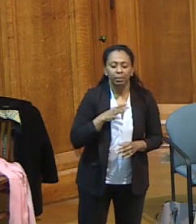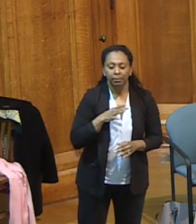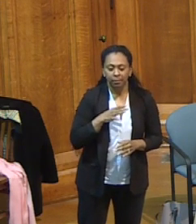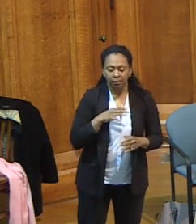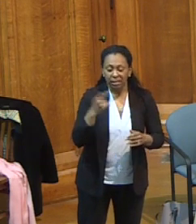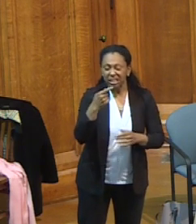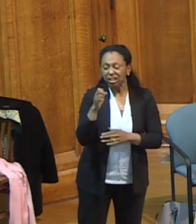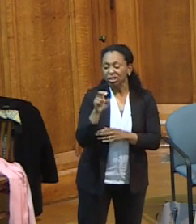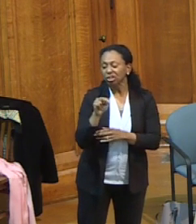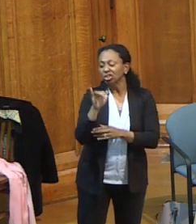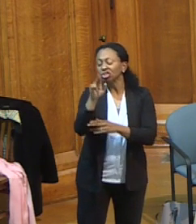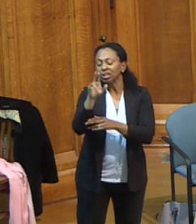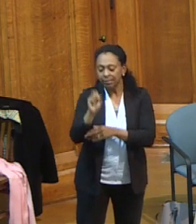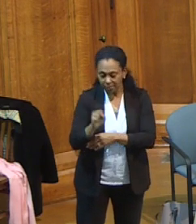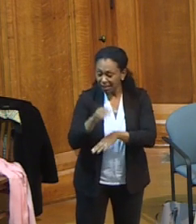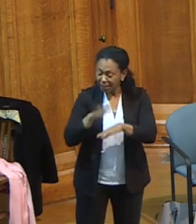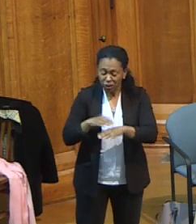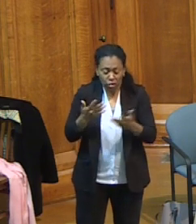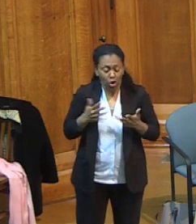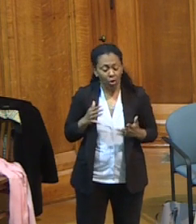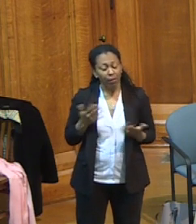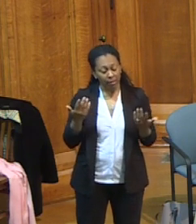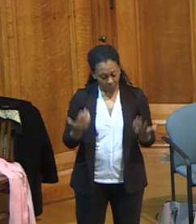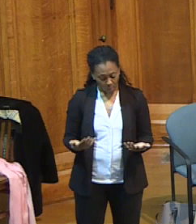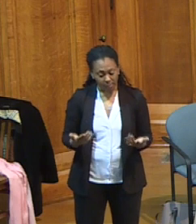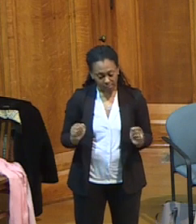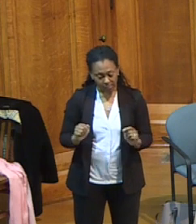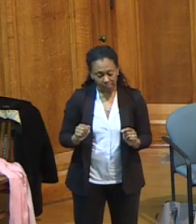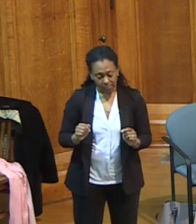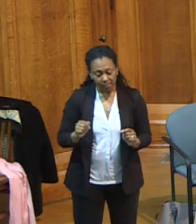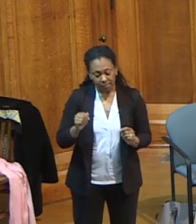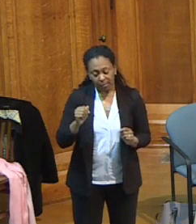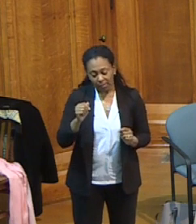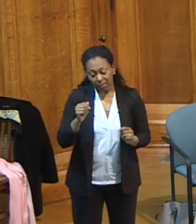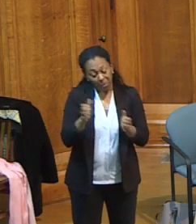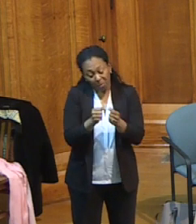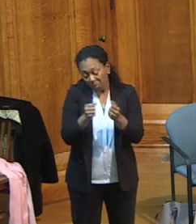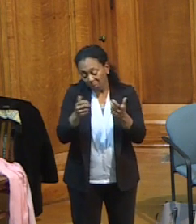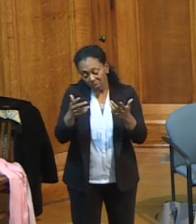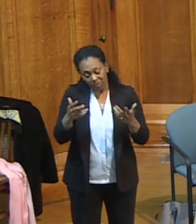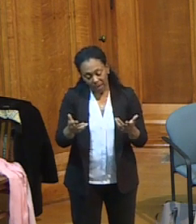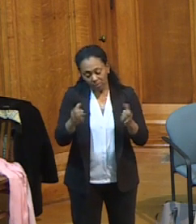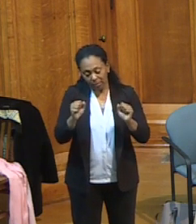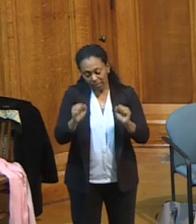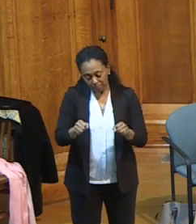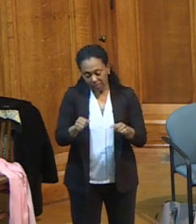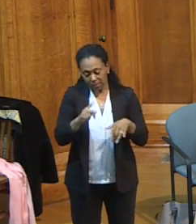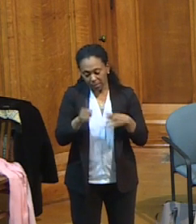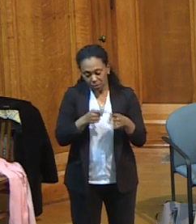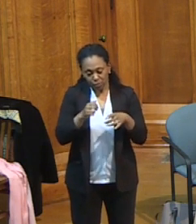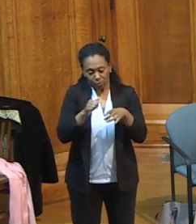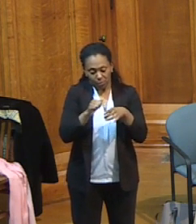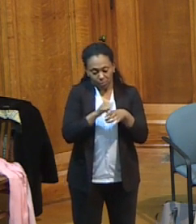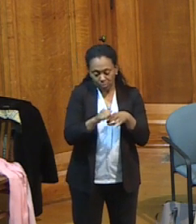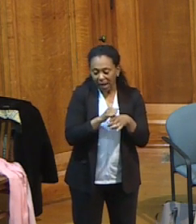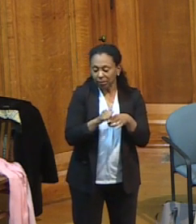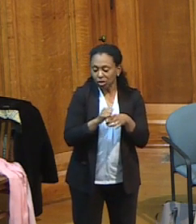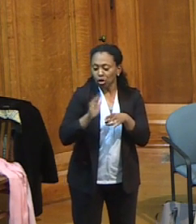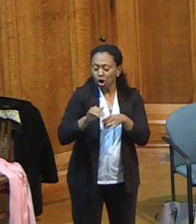than she was without the ability to practice her own native language.